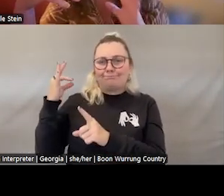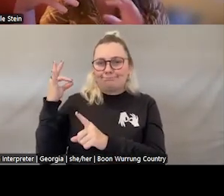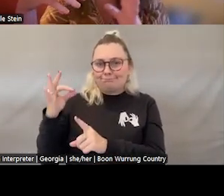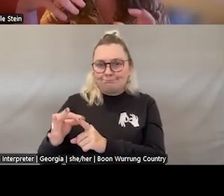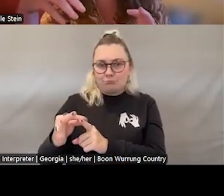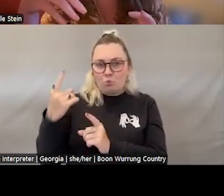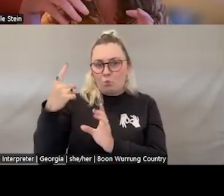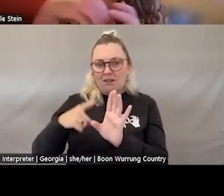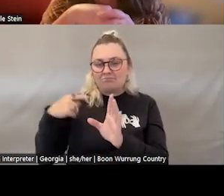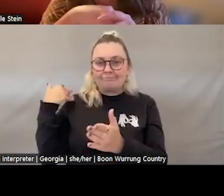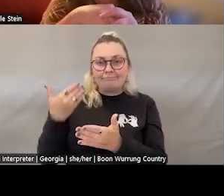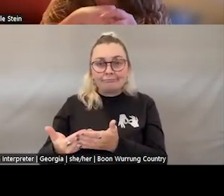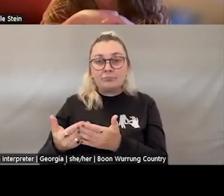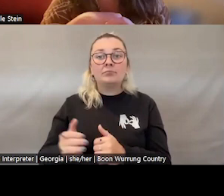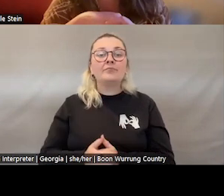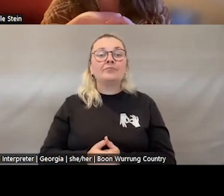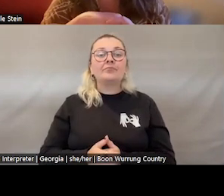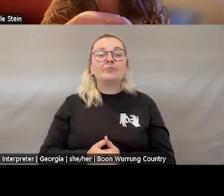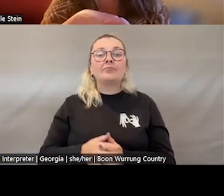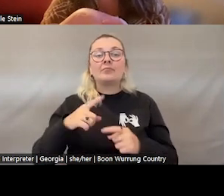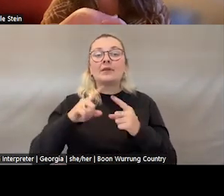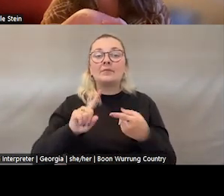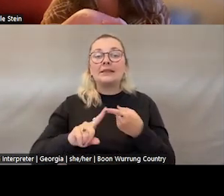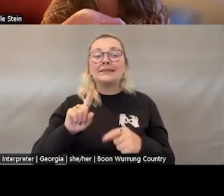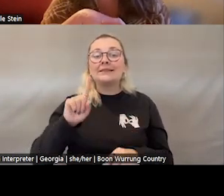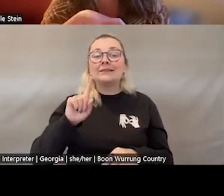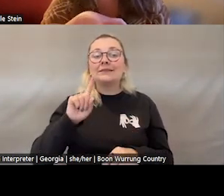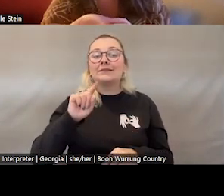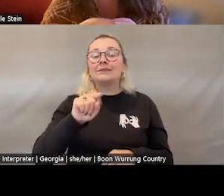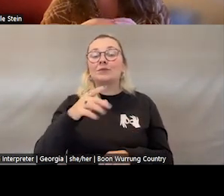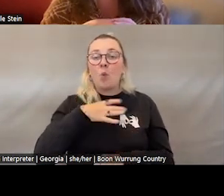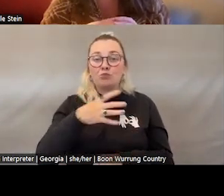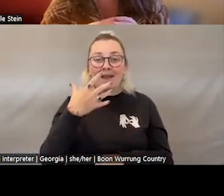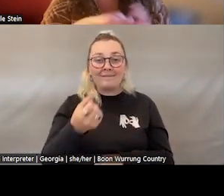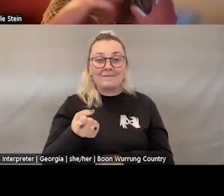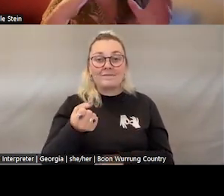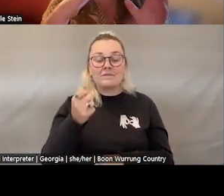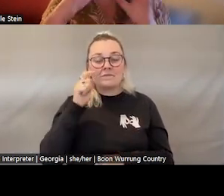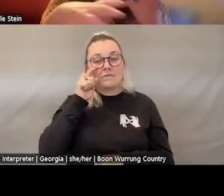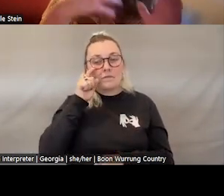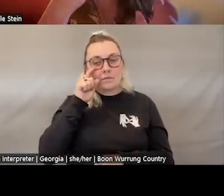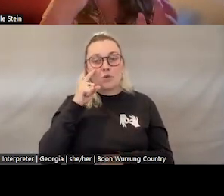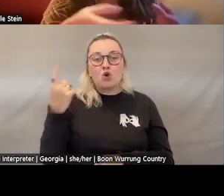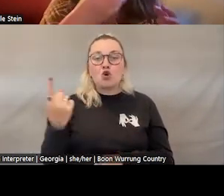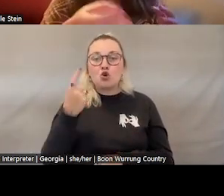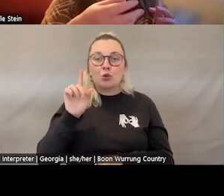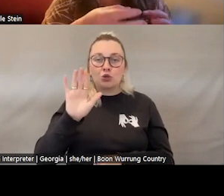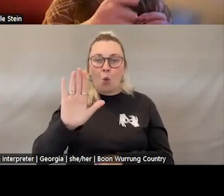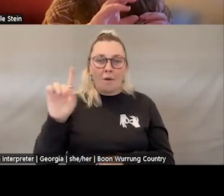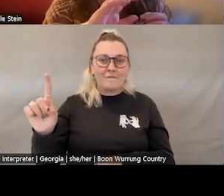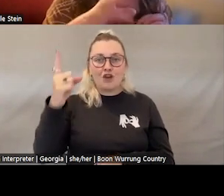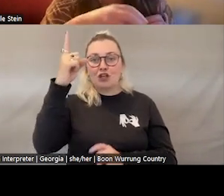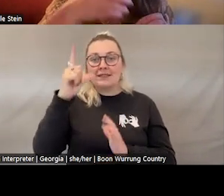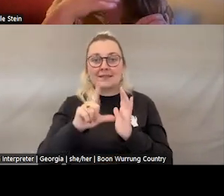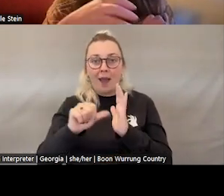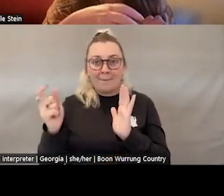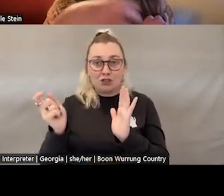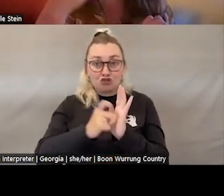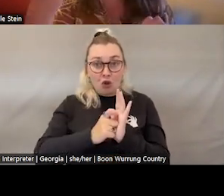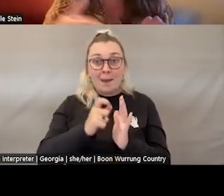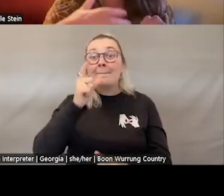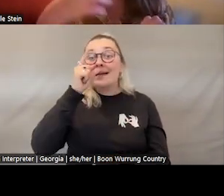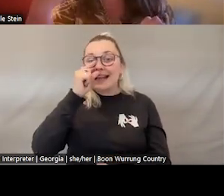past 12 months. You also want to see who is the first time dater who can potentially cultivate